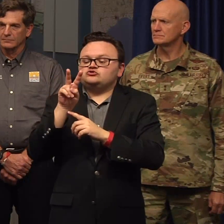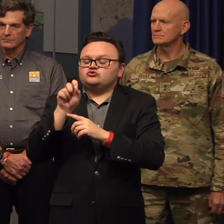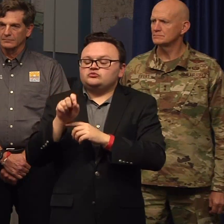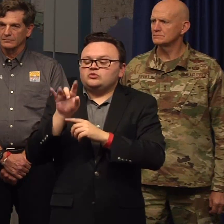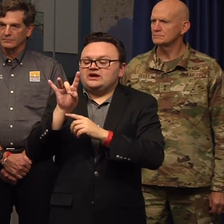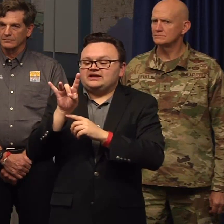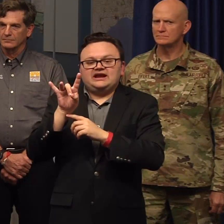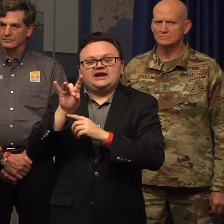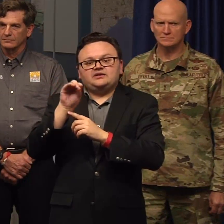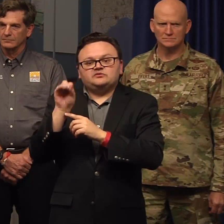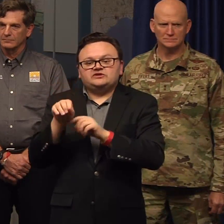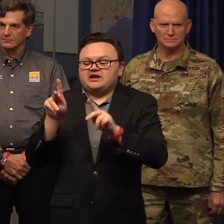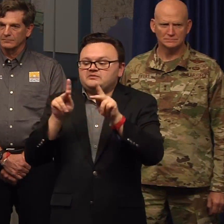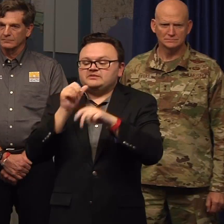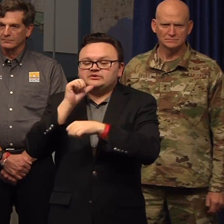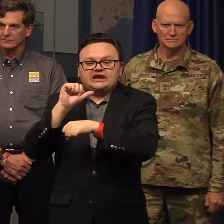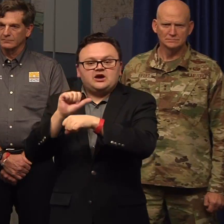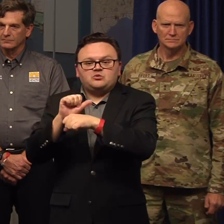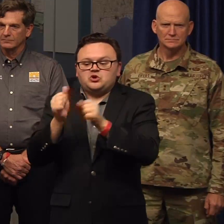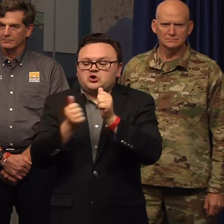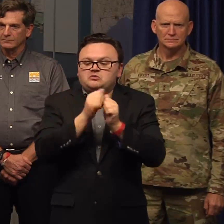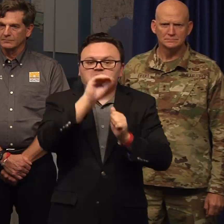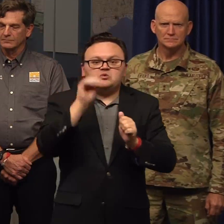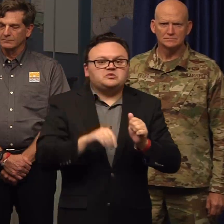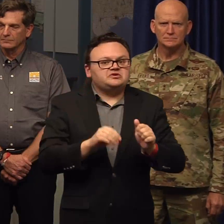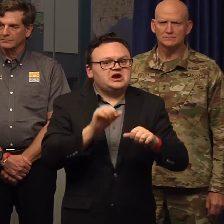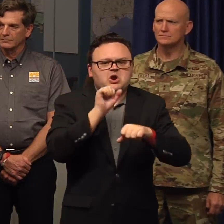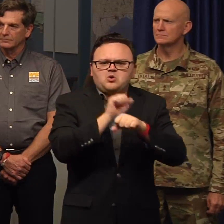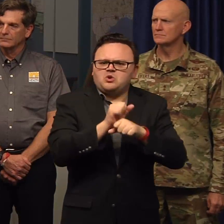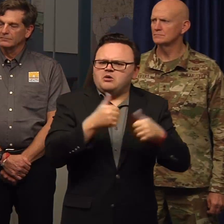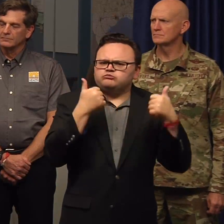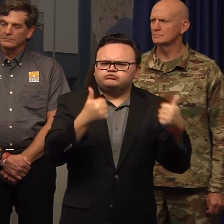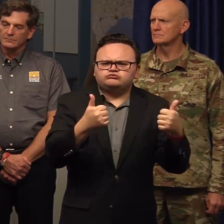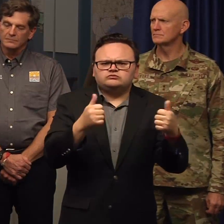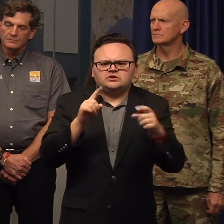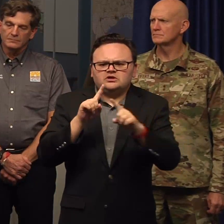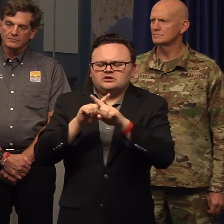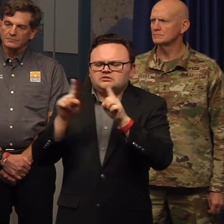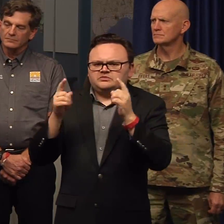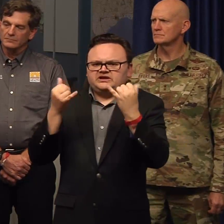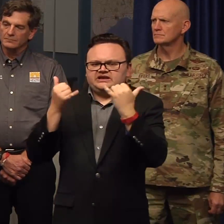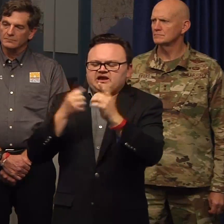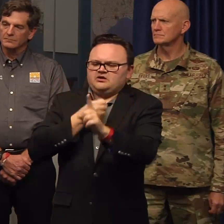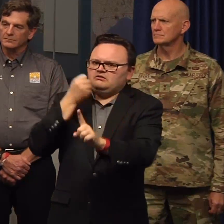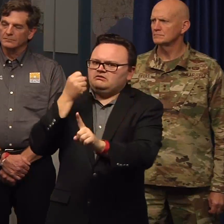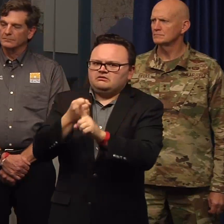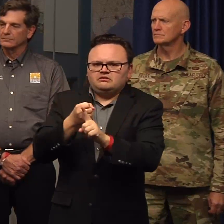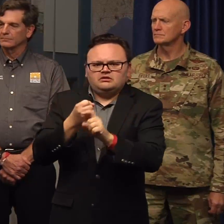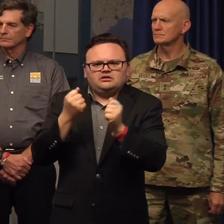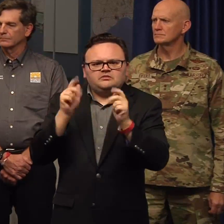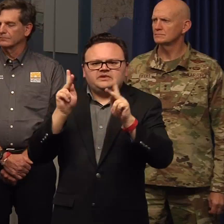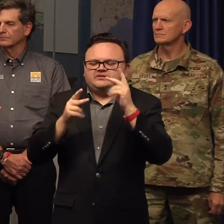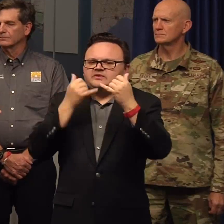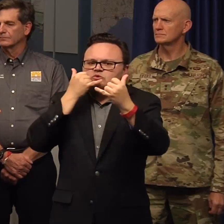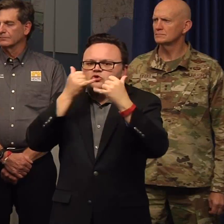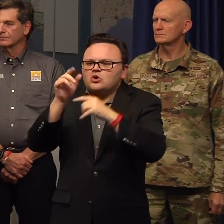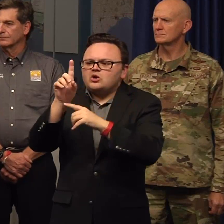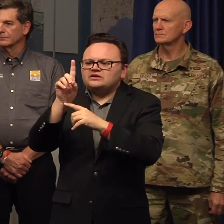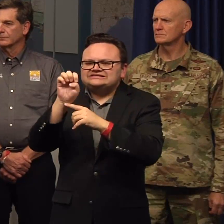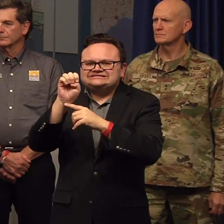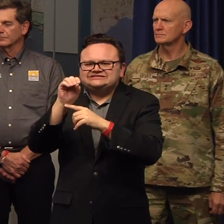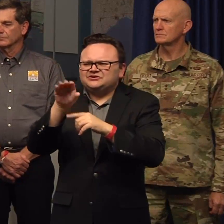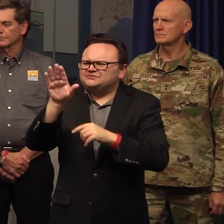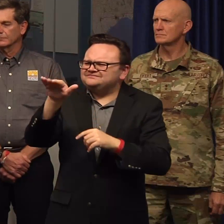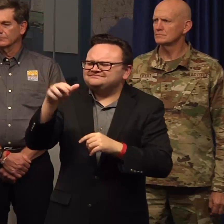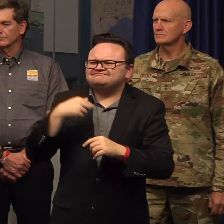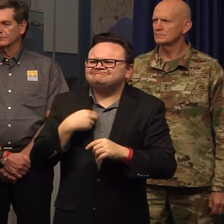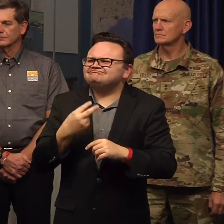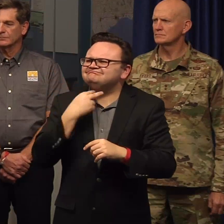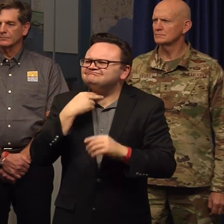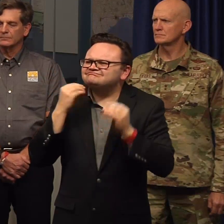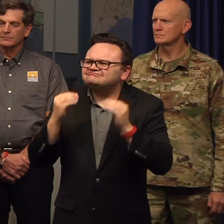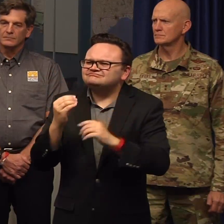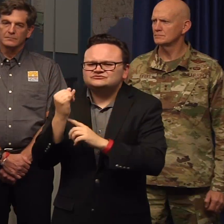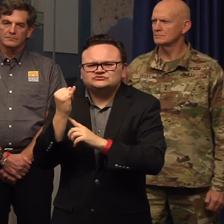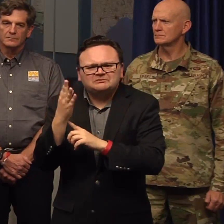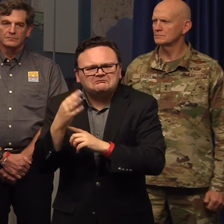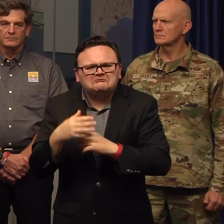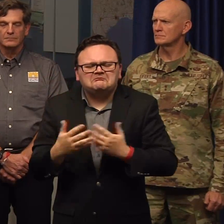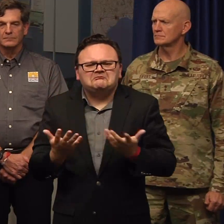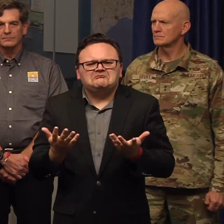DRAMATICALLY EXPAND THE CALL